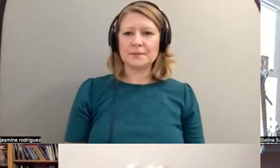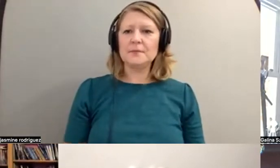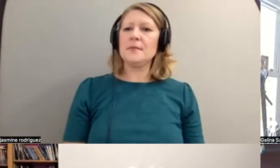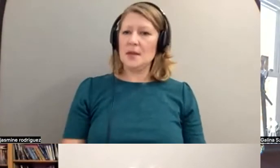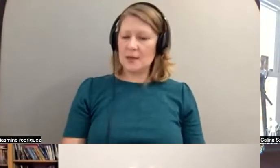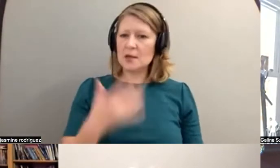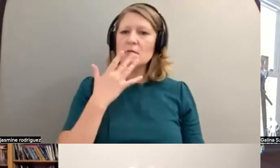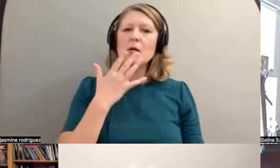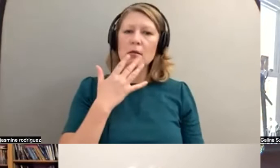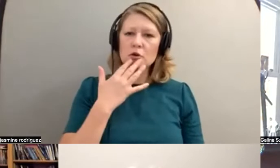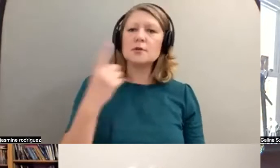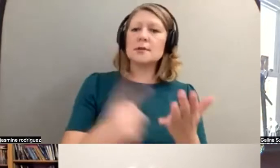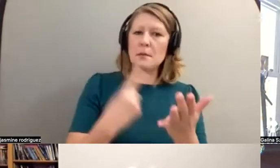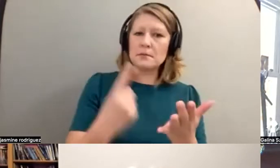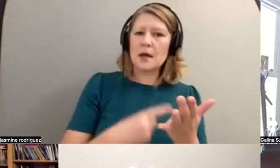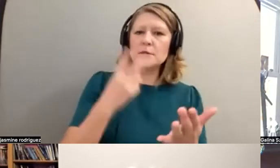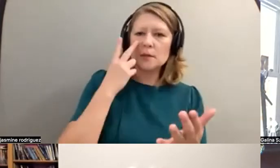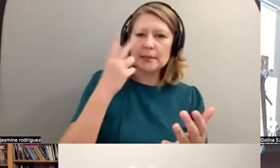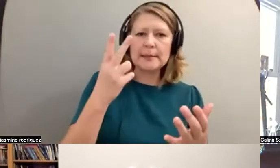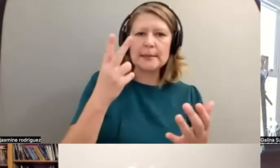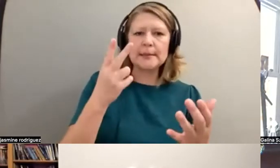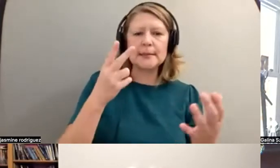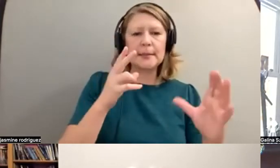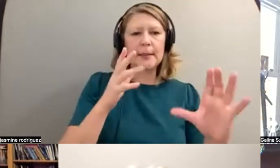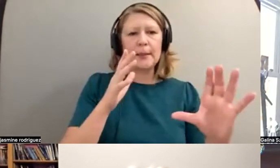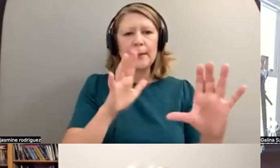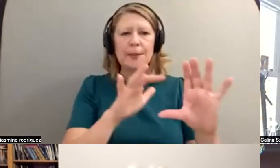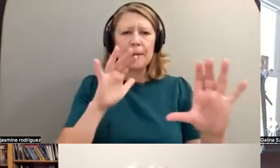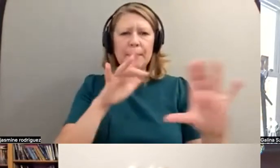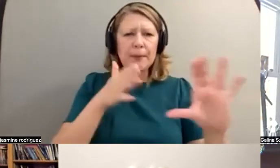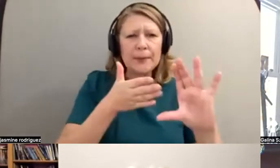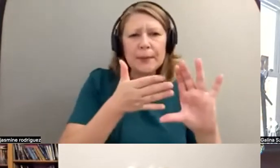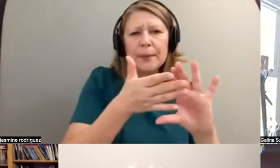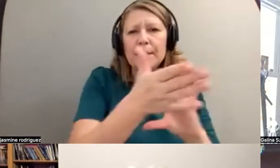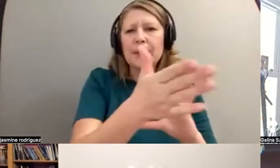So I just saw a little bit of earth, and then a little green's